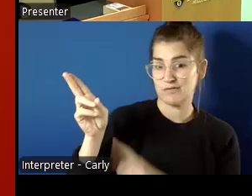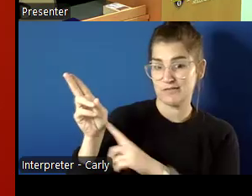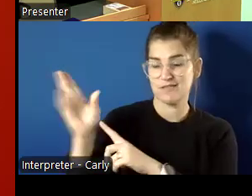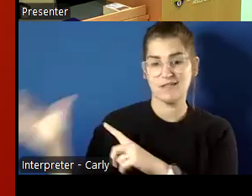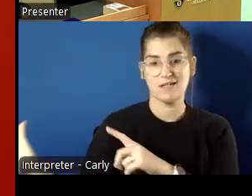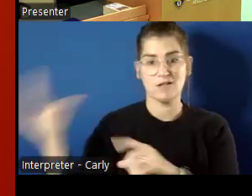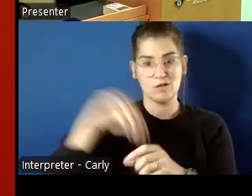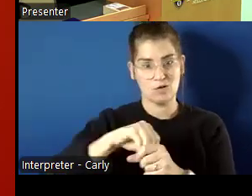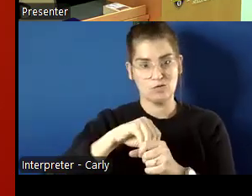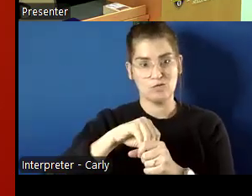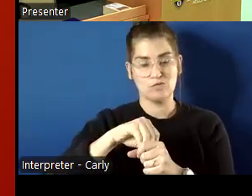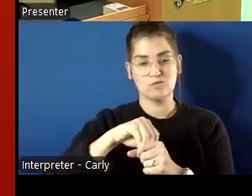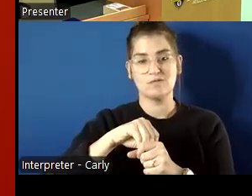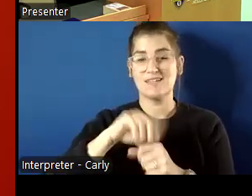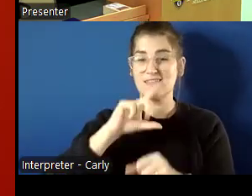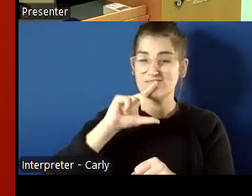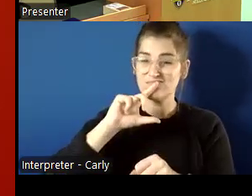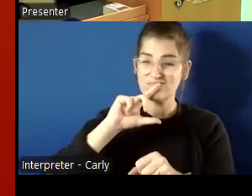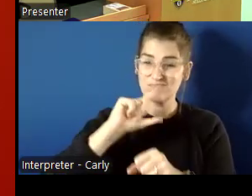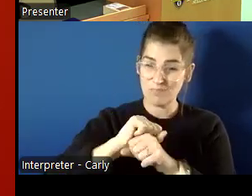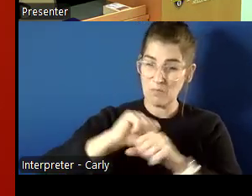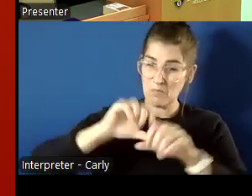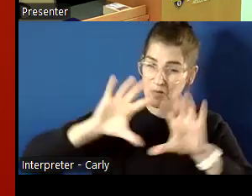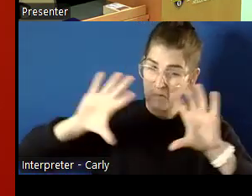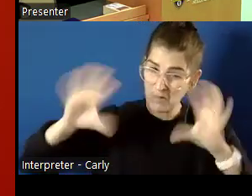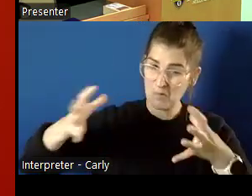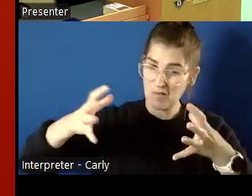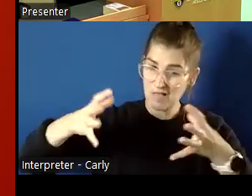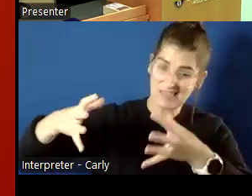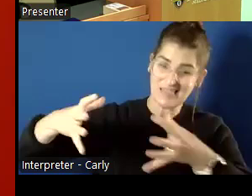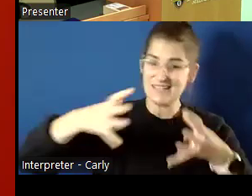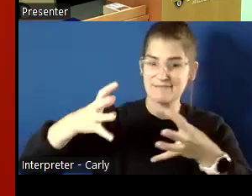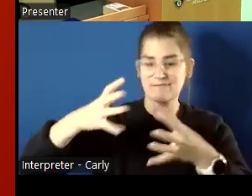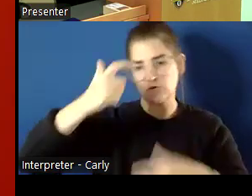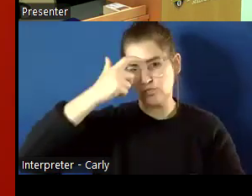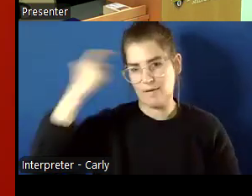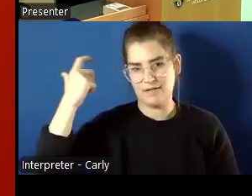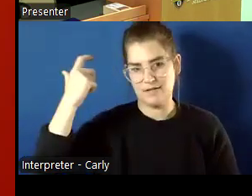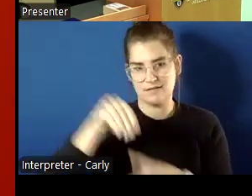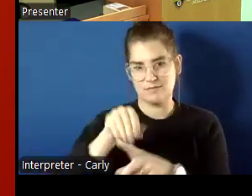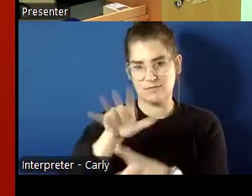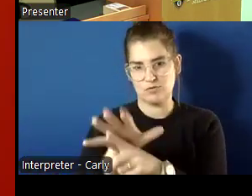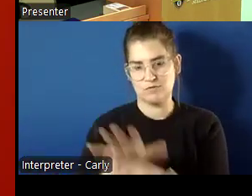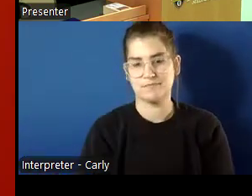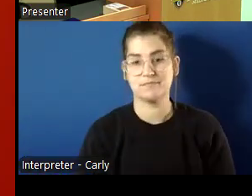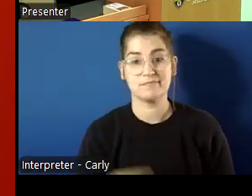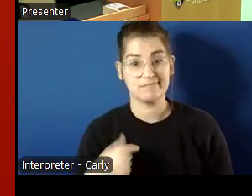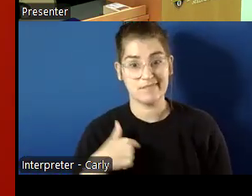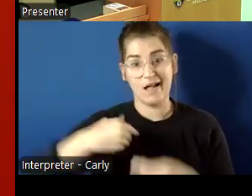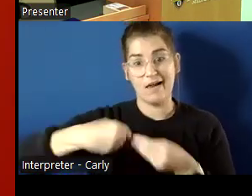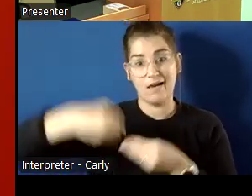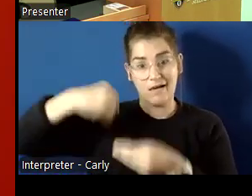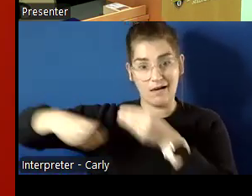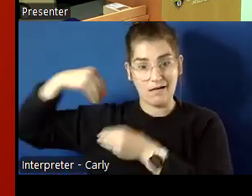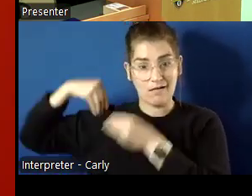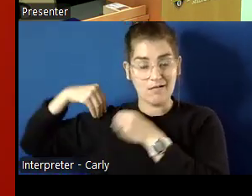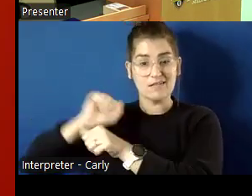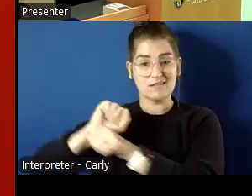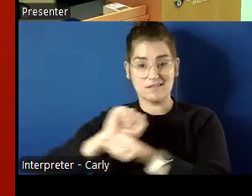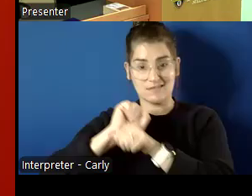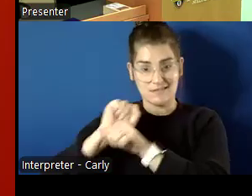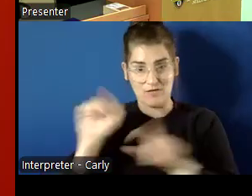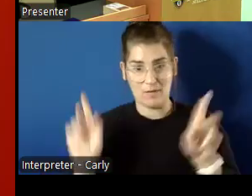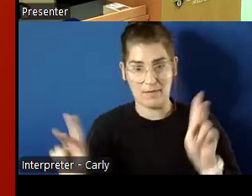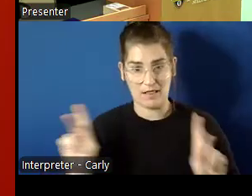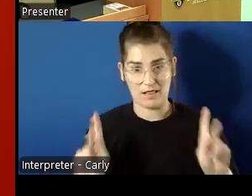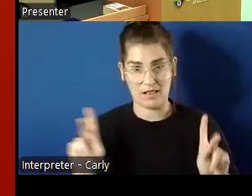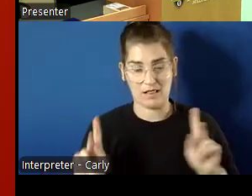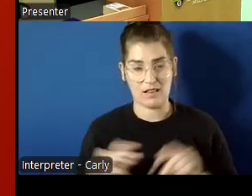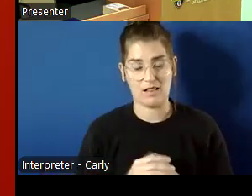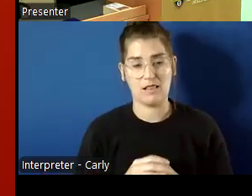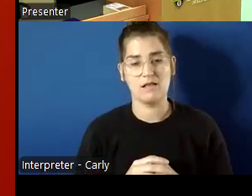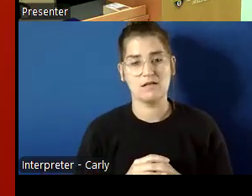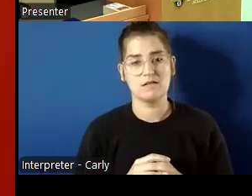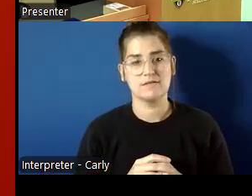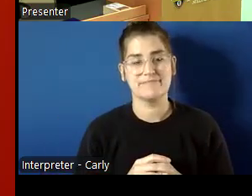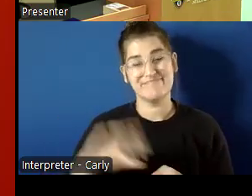collective trauma exposure. I am a descendant of enslaved ancestors and I know that much of what